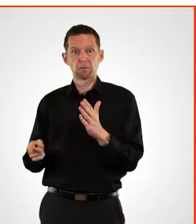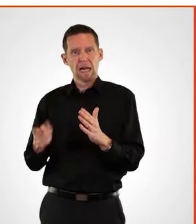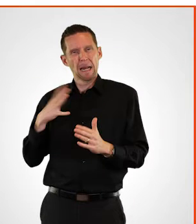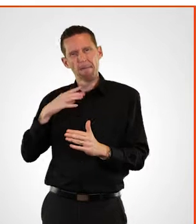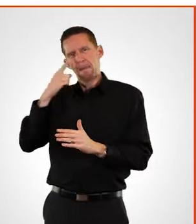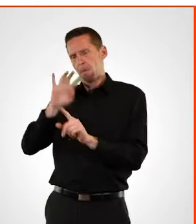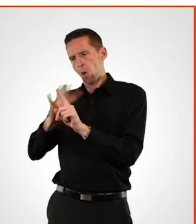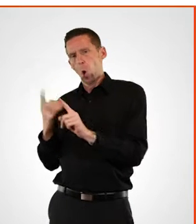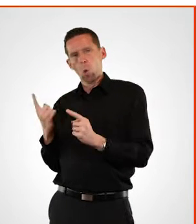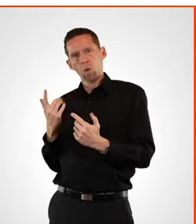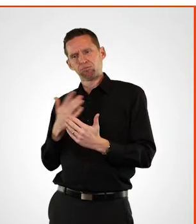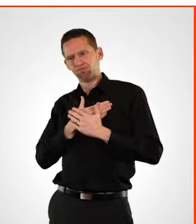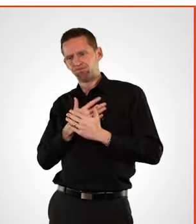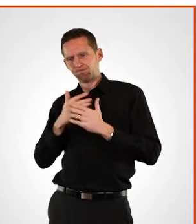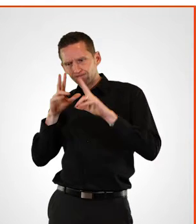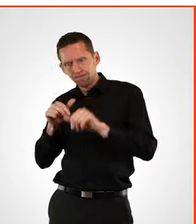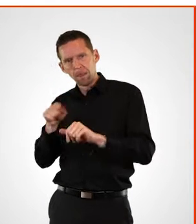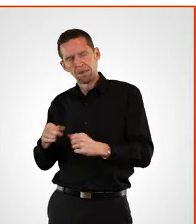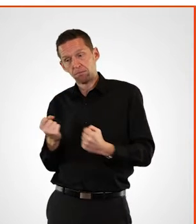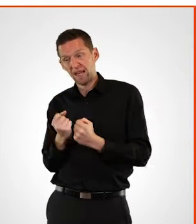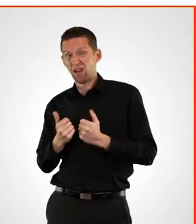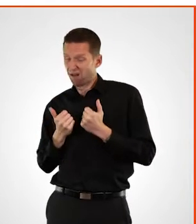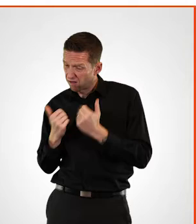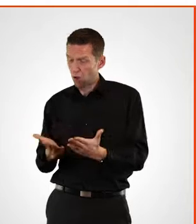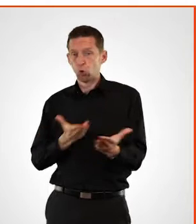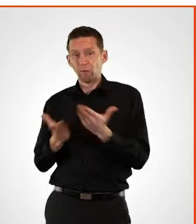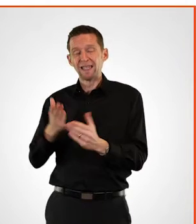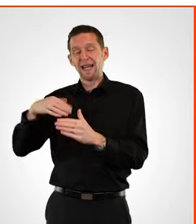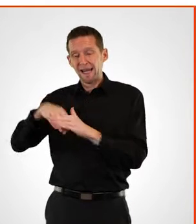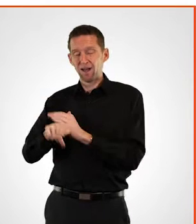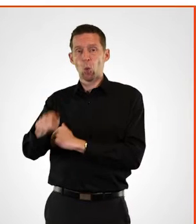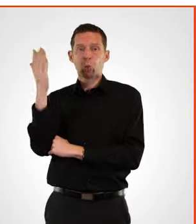and provide the services they need while they are in school